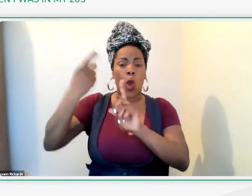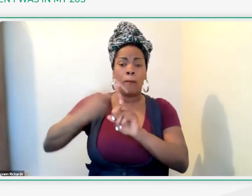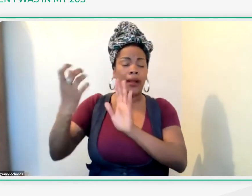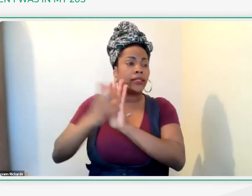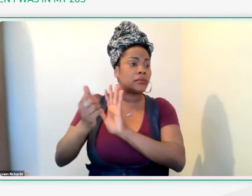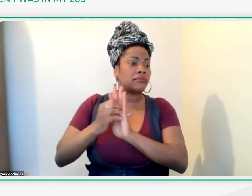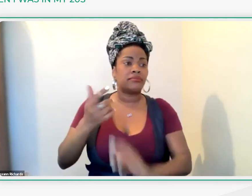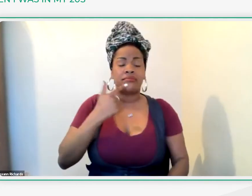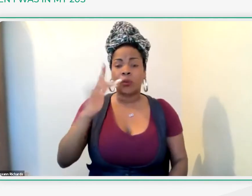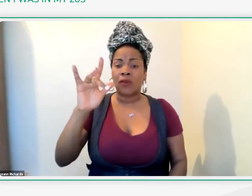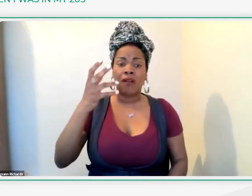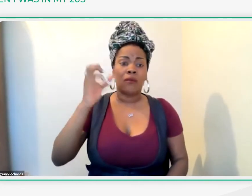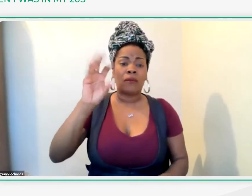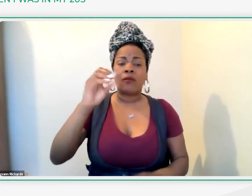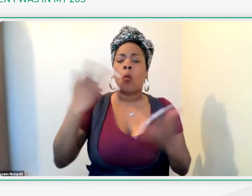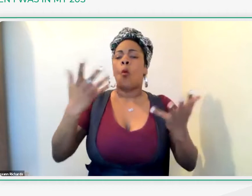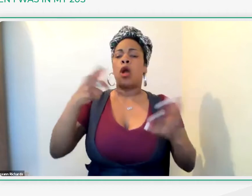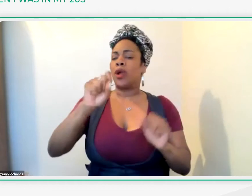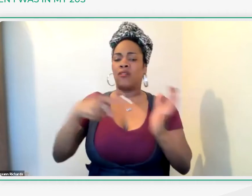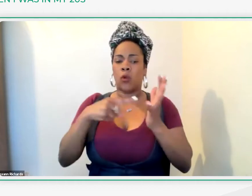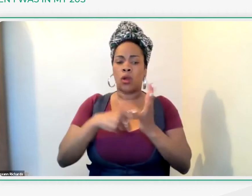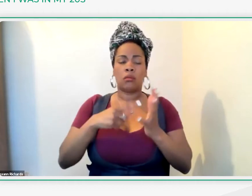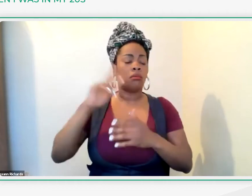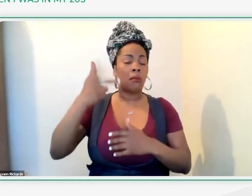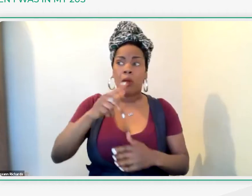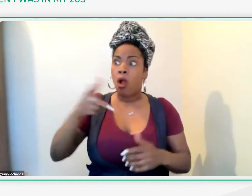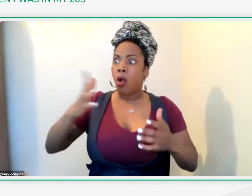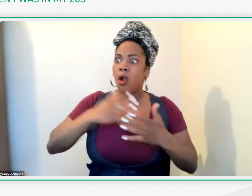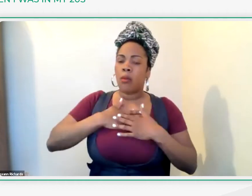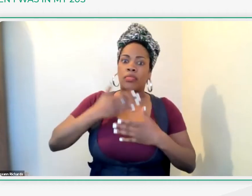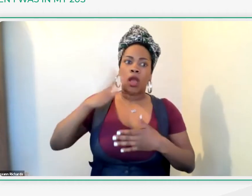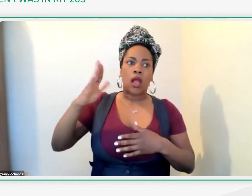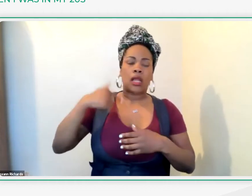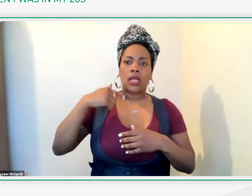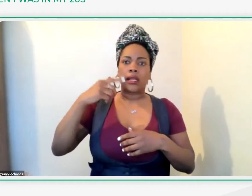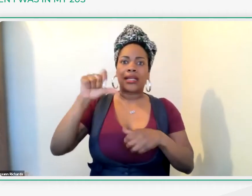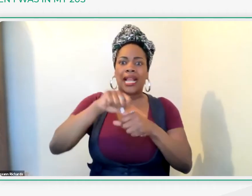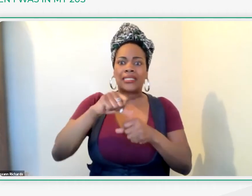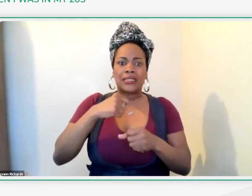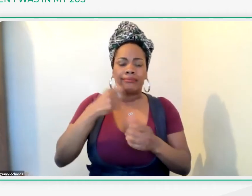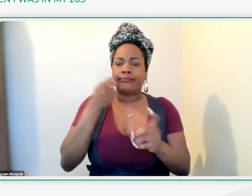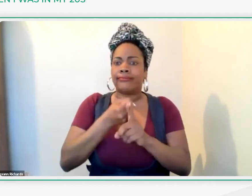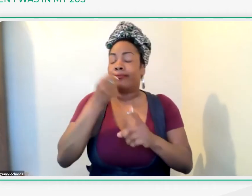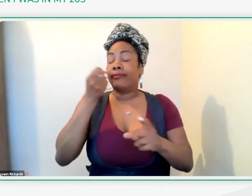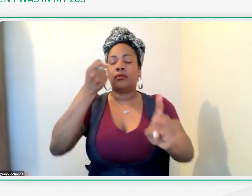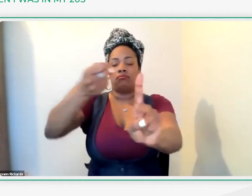And people think about, automatically, you know, what they can afford.